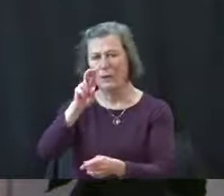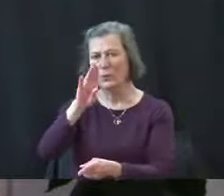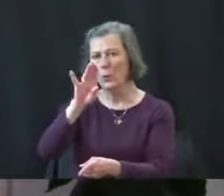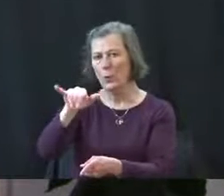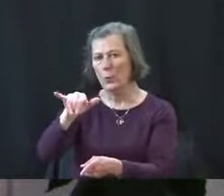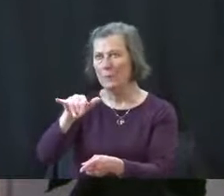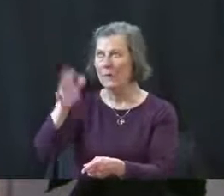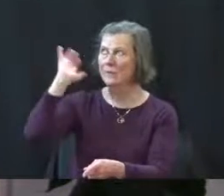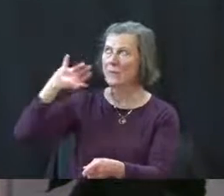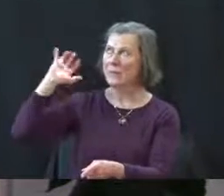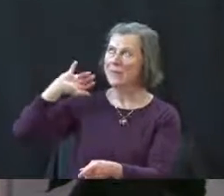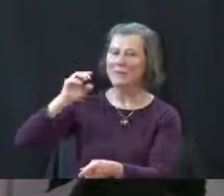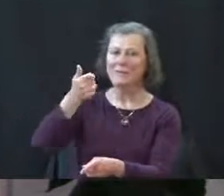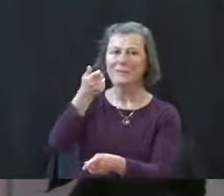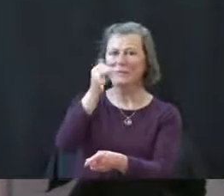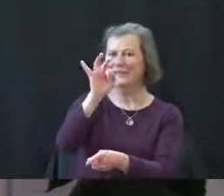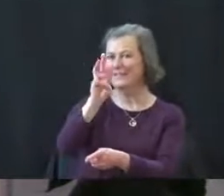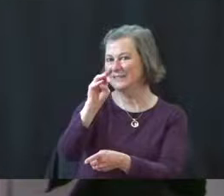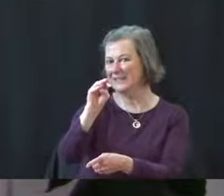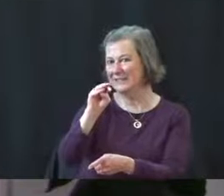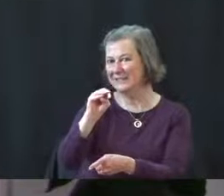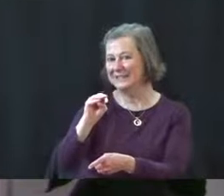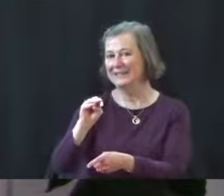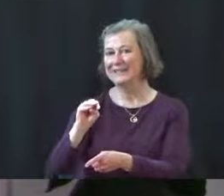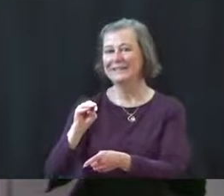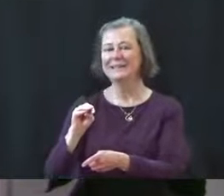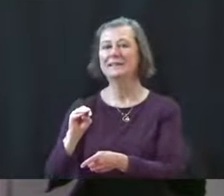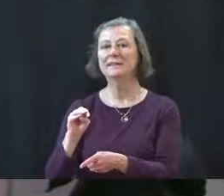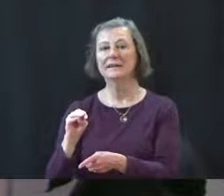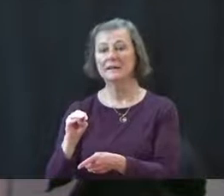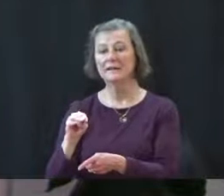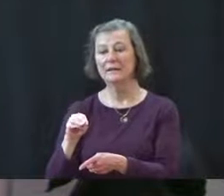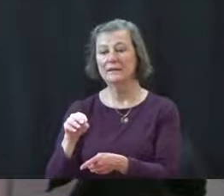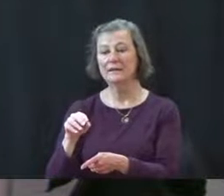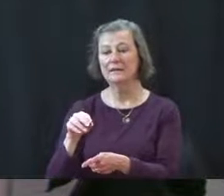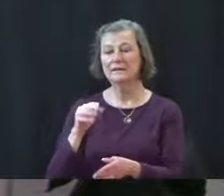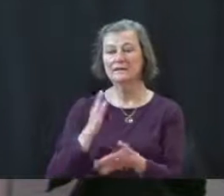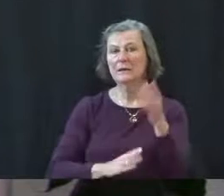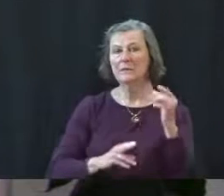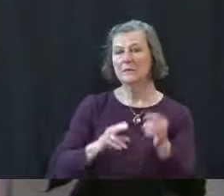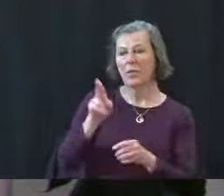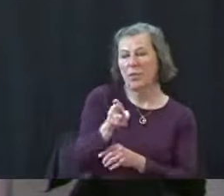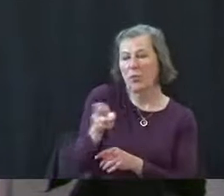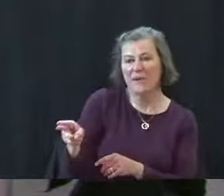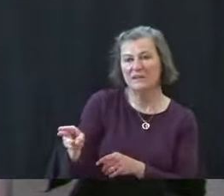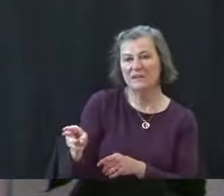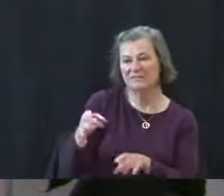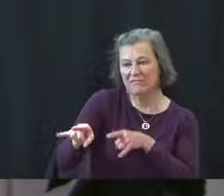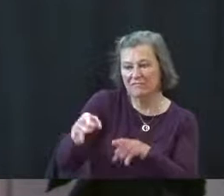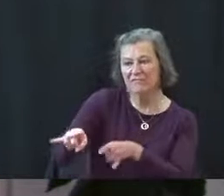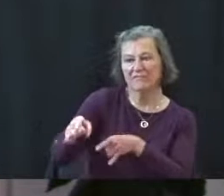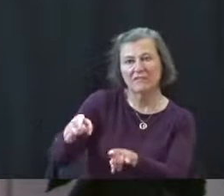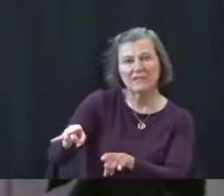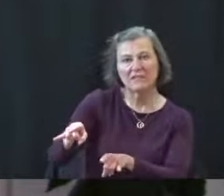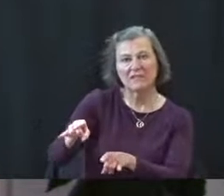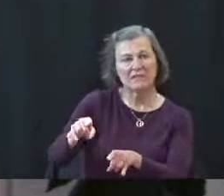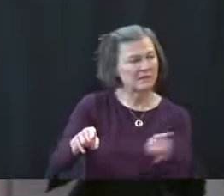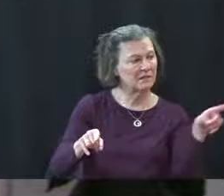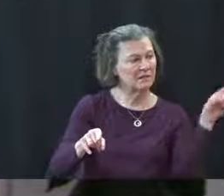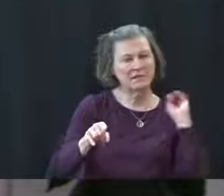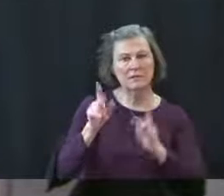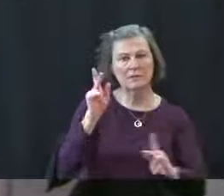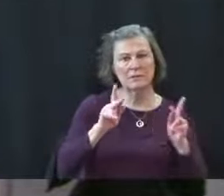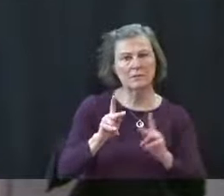in 1960 she was being threatened and taunted by people who were rapidly opposed to her